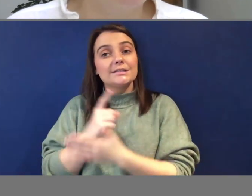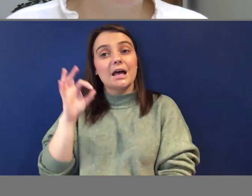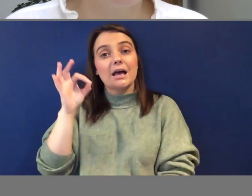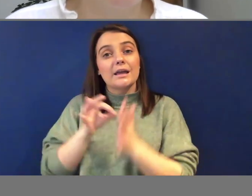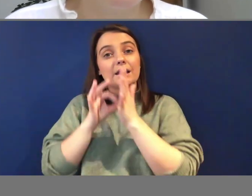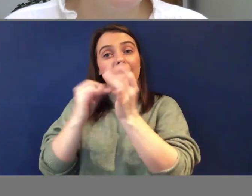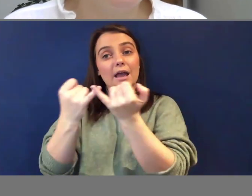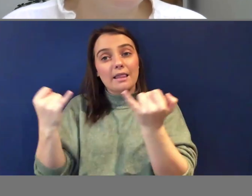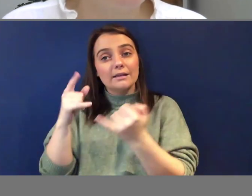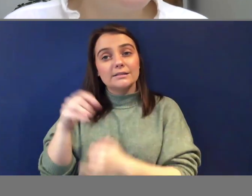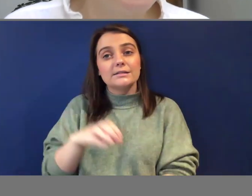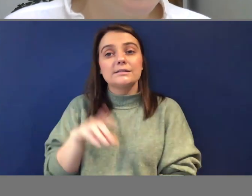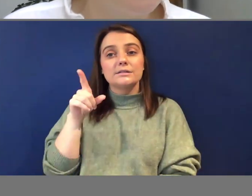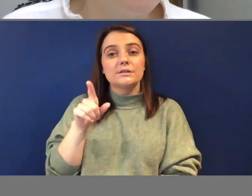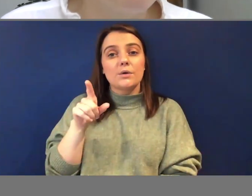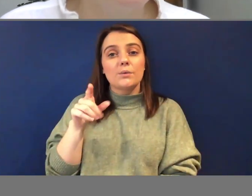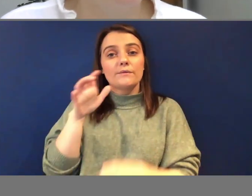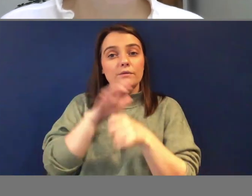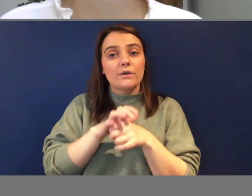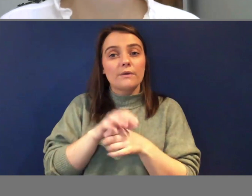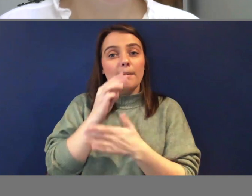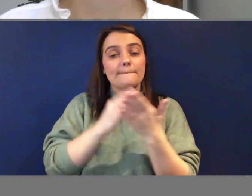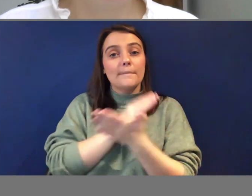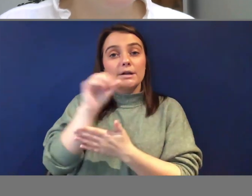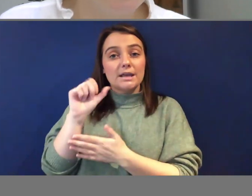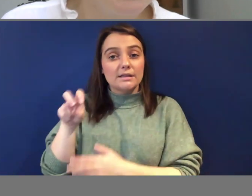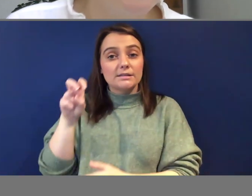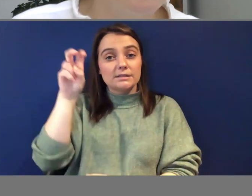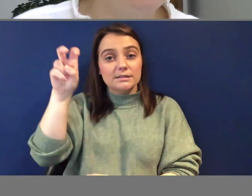know got we've got part A which covers stairs we've got part M which covers access and use